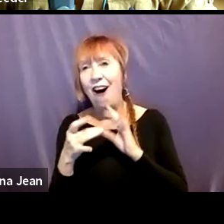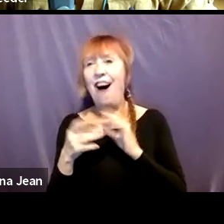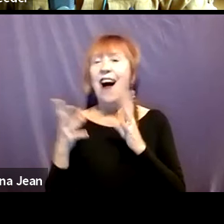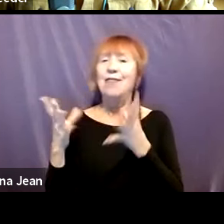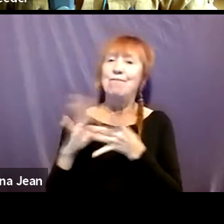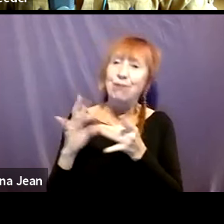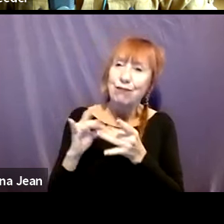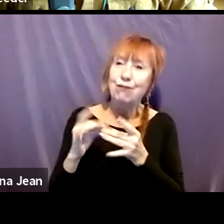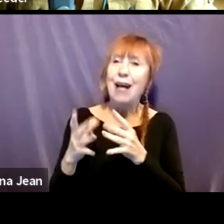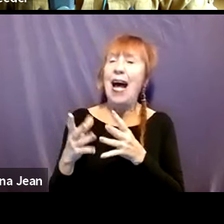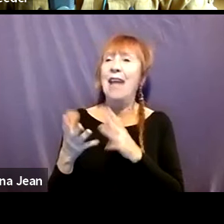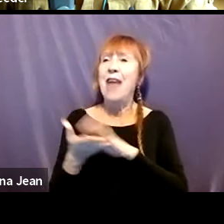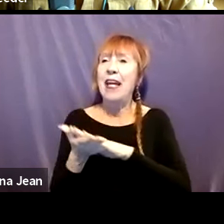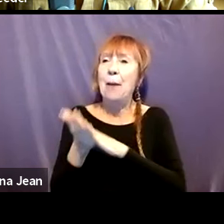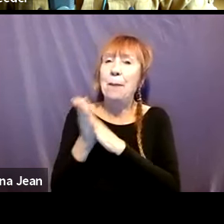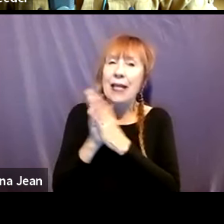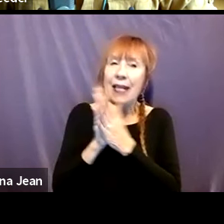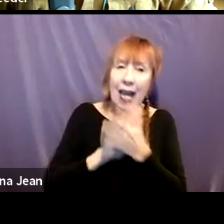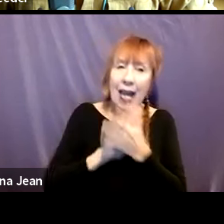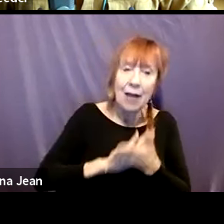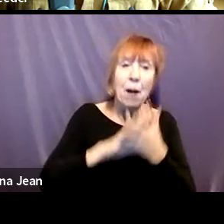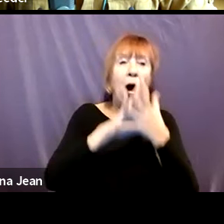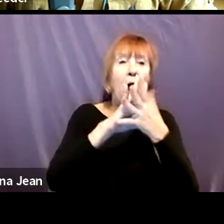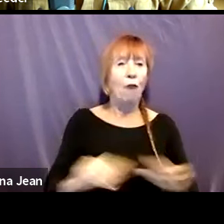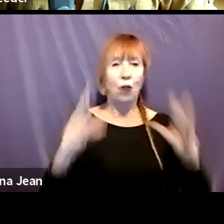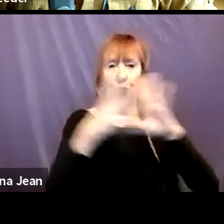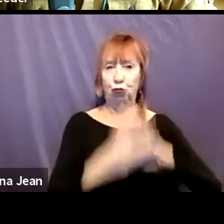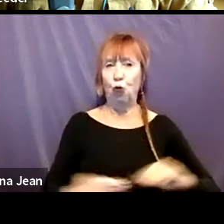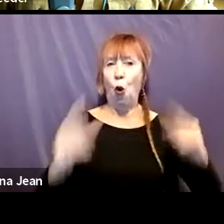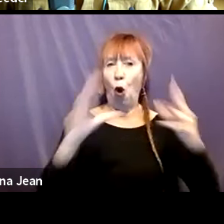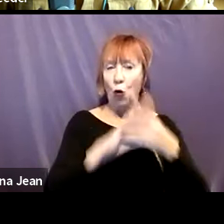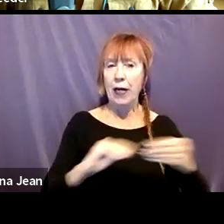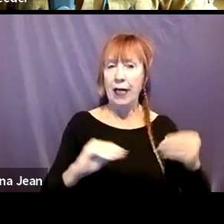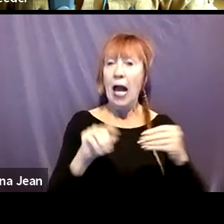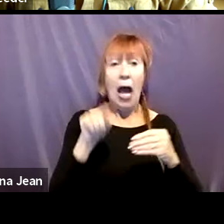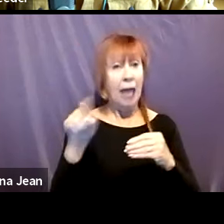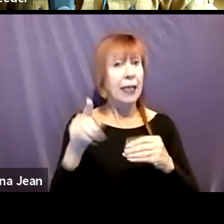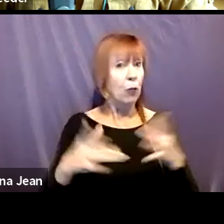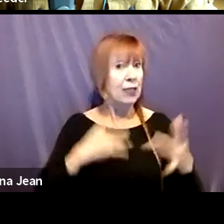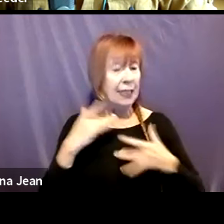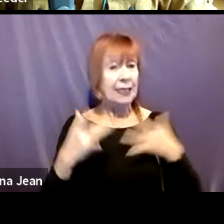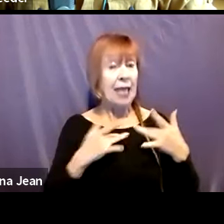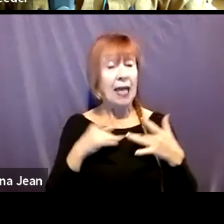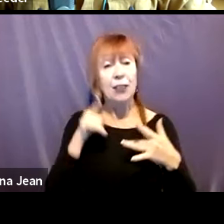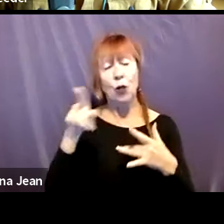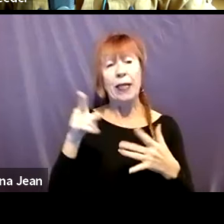that he was really excited about. And so he asked us to write up a little something,